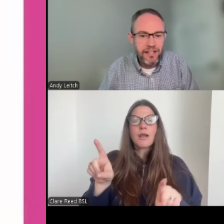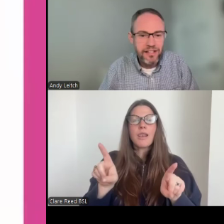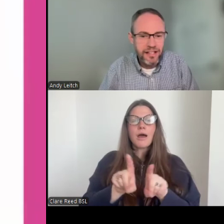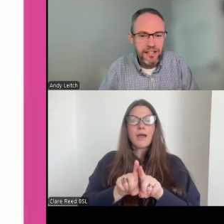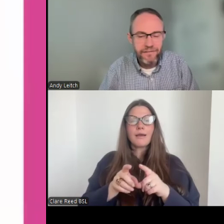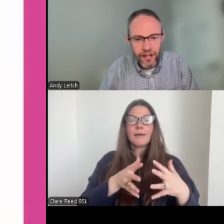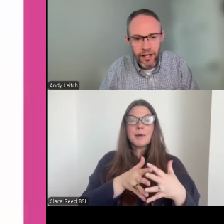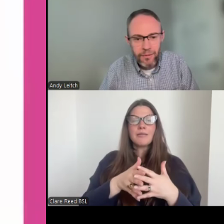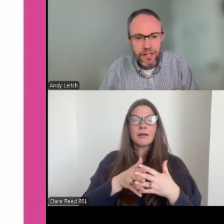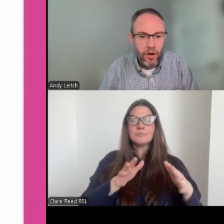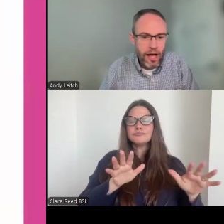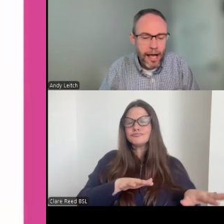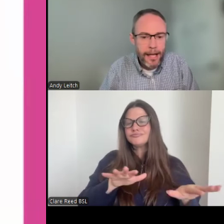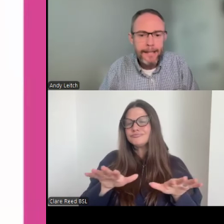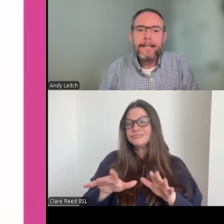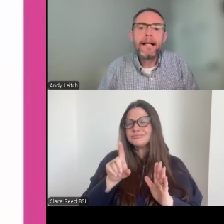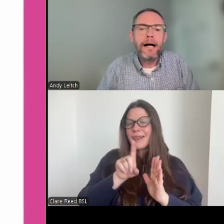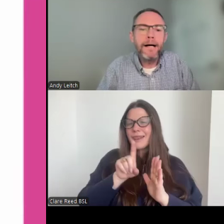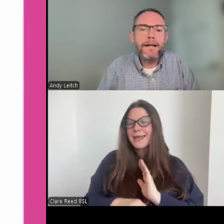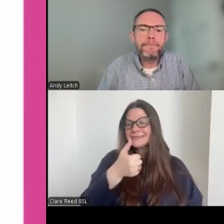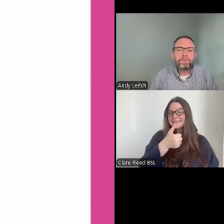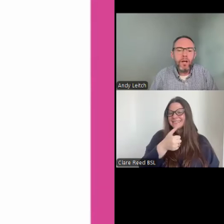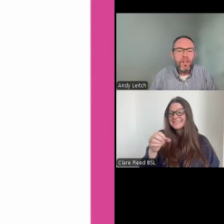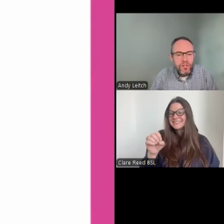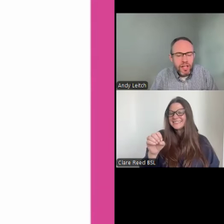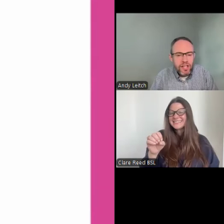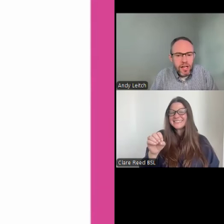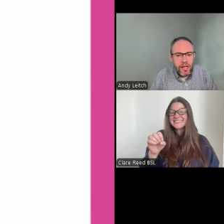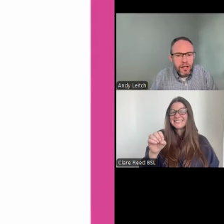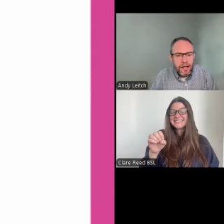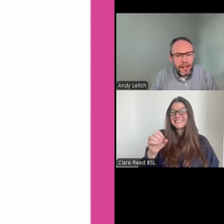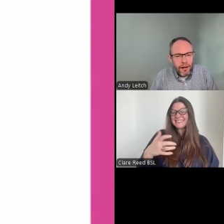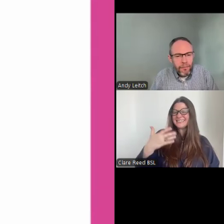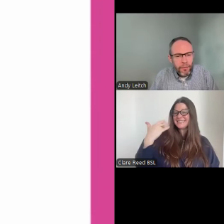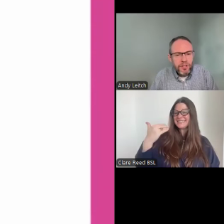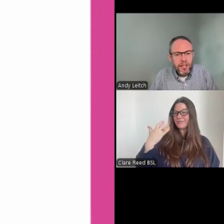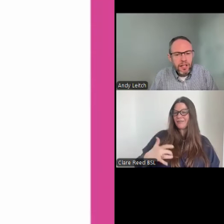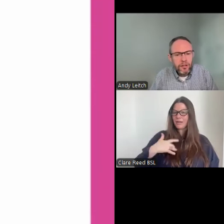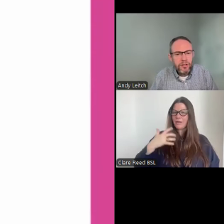late '60s vibe with his long hair, acoustic guitar. If I'm not mistaken, it looks